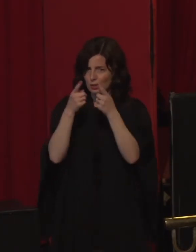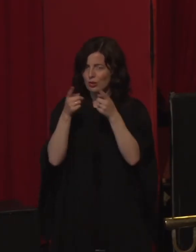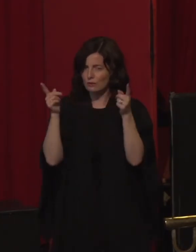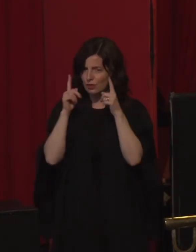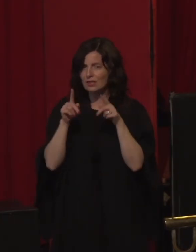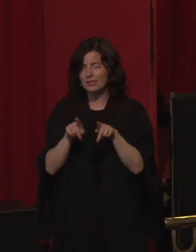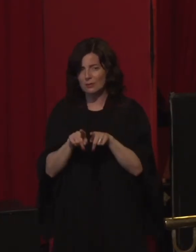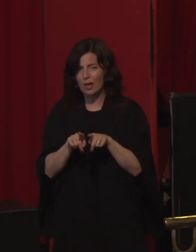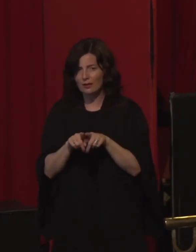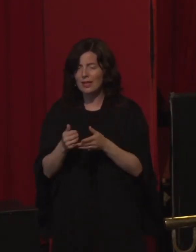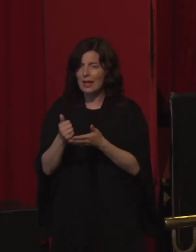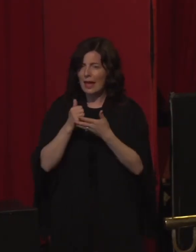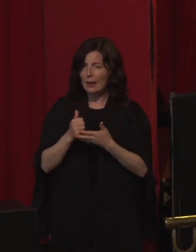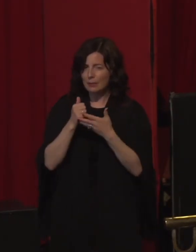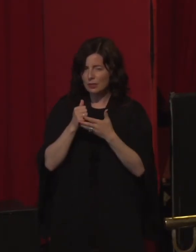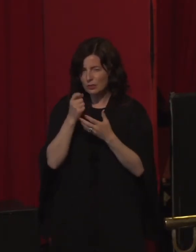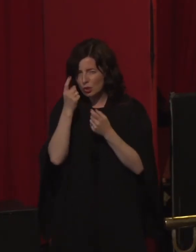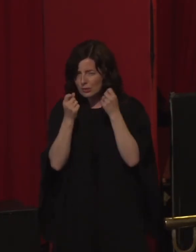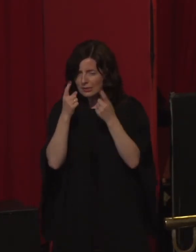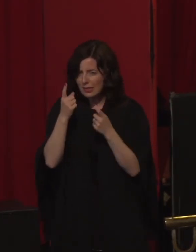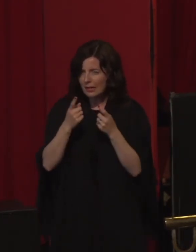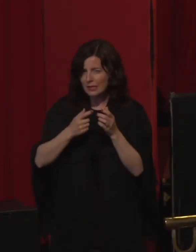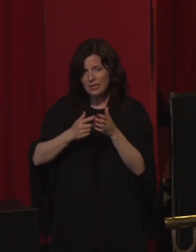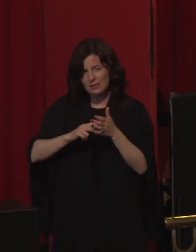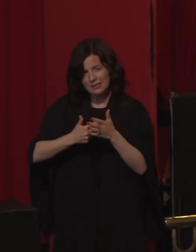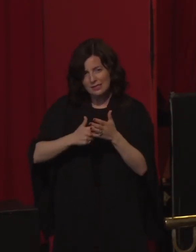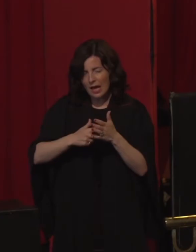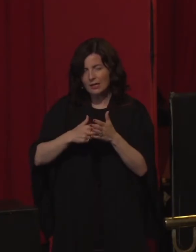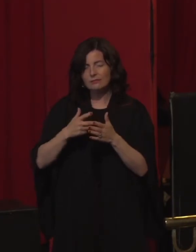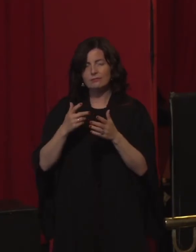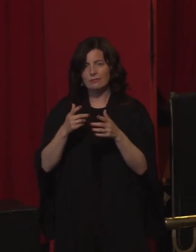helping us to gain an insight into the design industry through competitions such as DNAD and